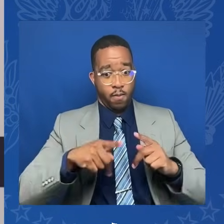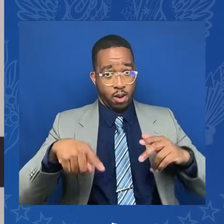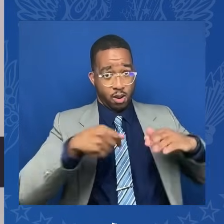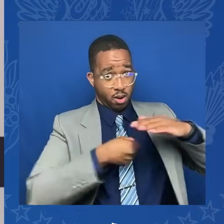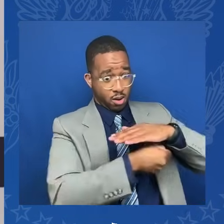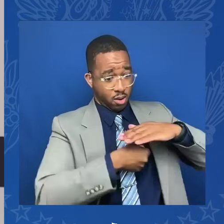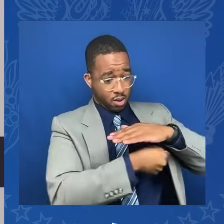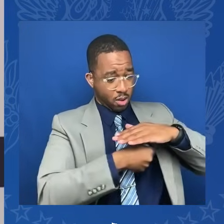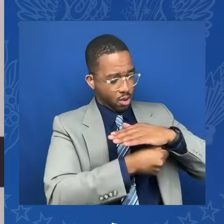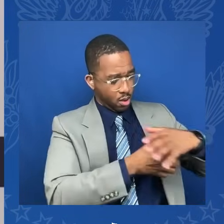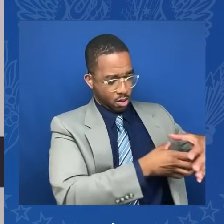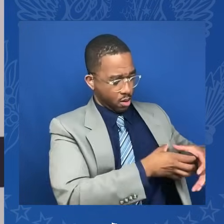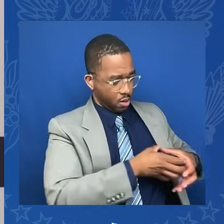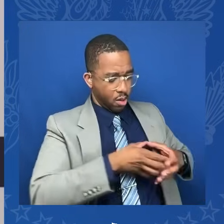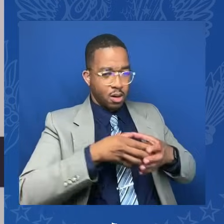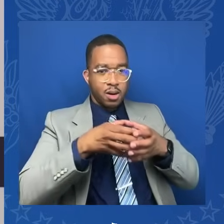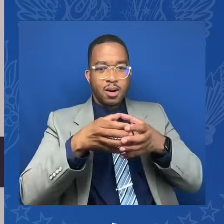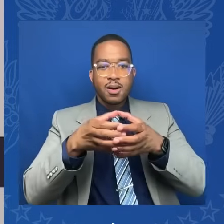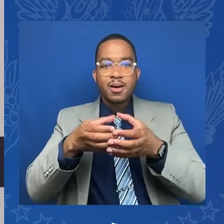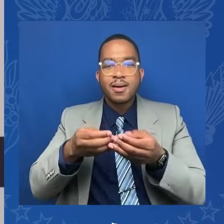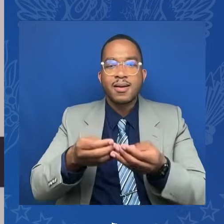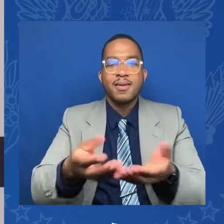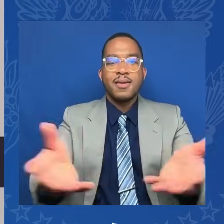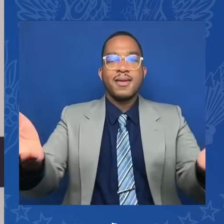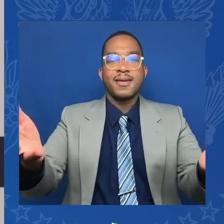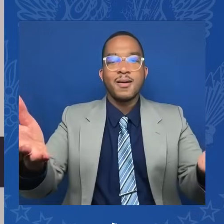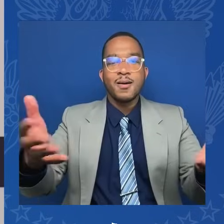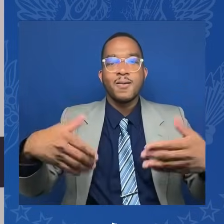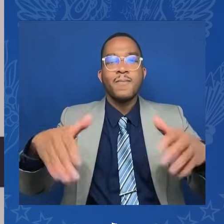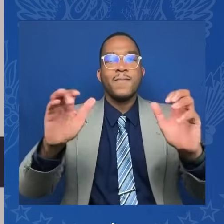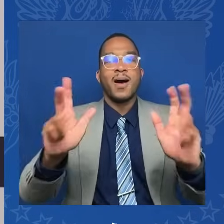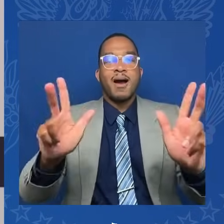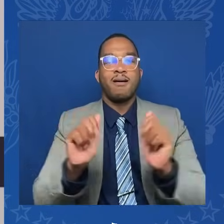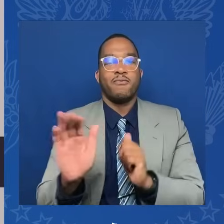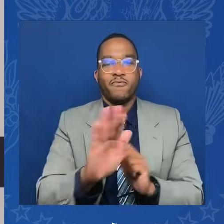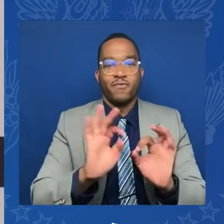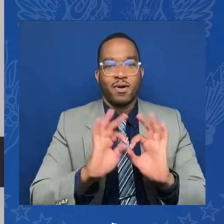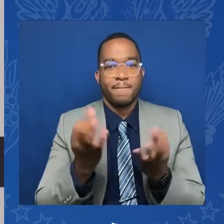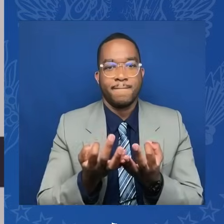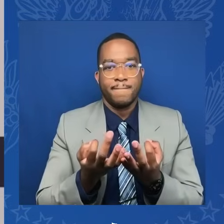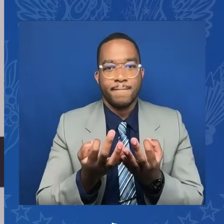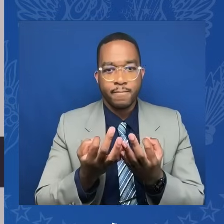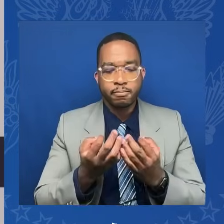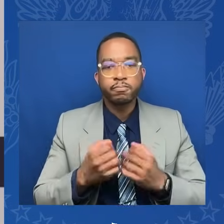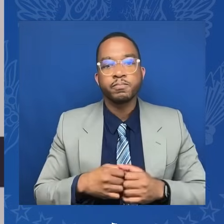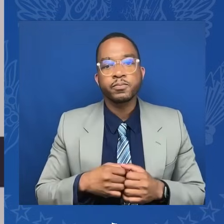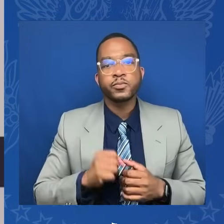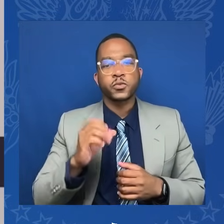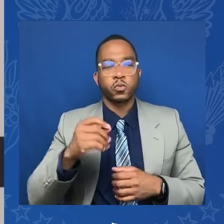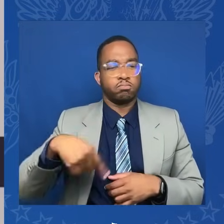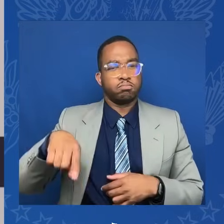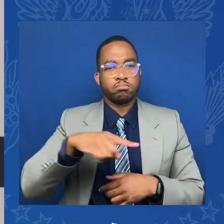You know, together we marked the 80th anniversary of the Allied operation that saved Europe and an incredible heroes who carried it out.